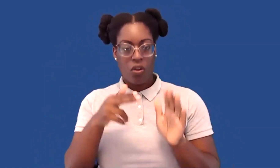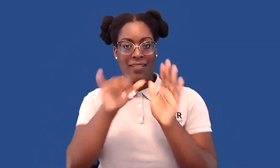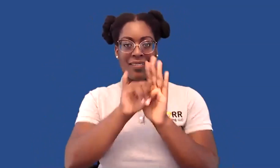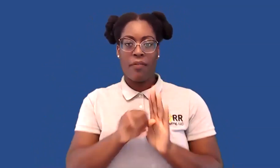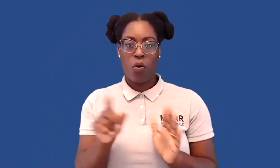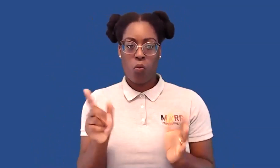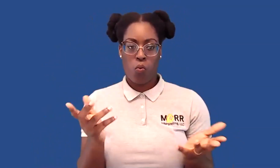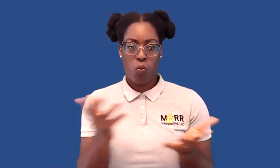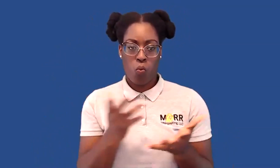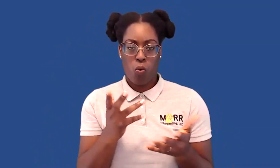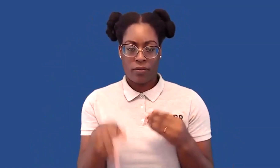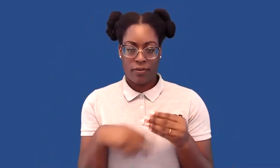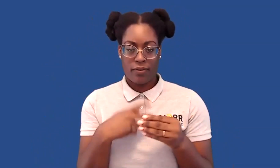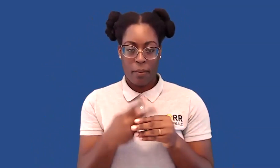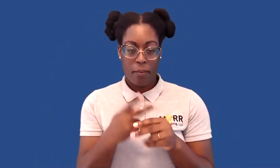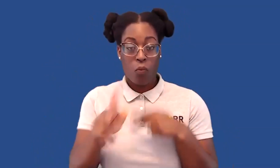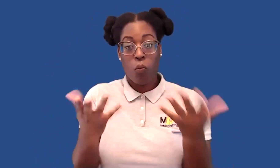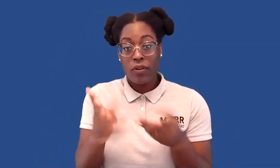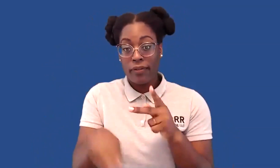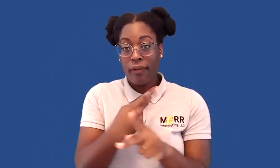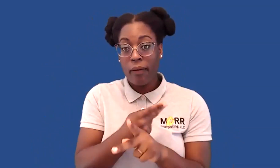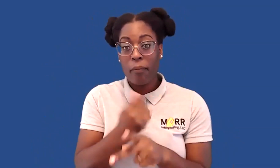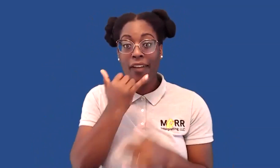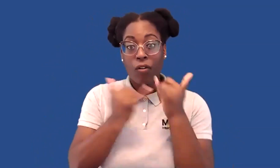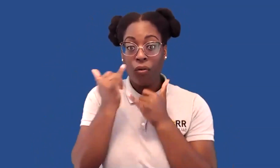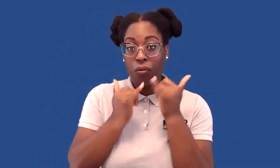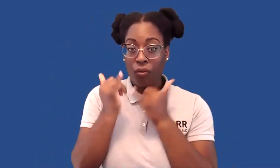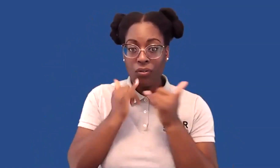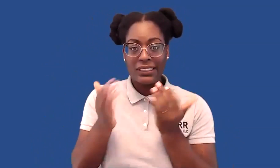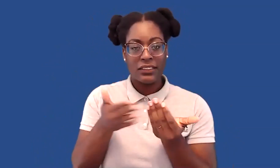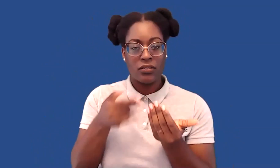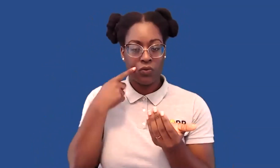it's very important to sort of teach them a method